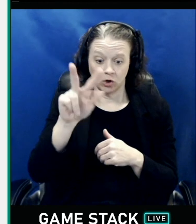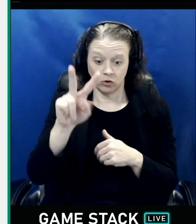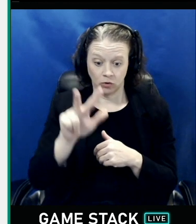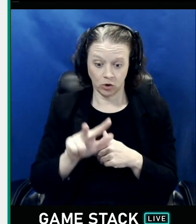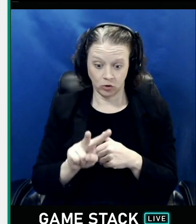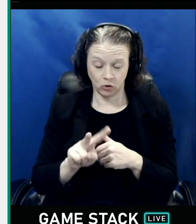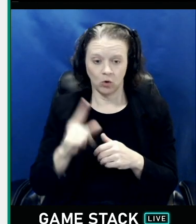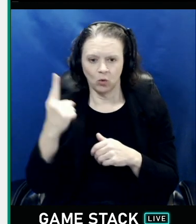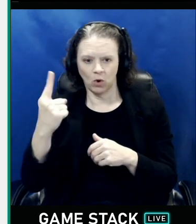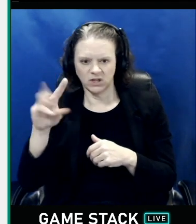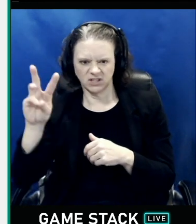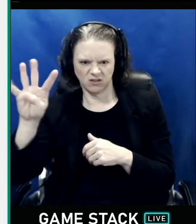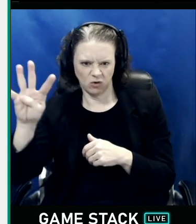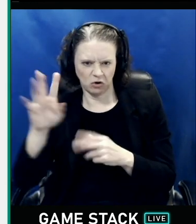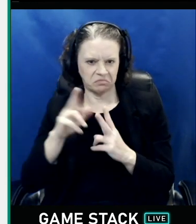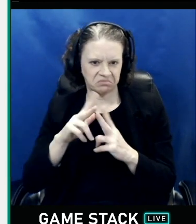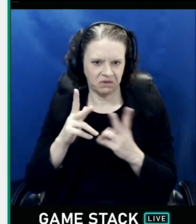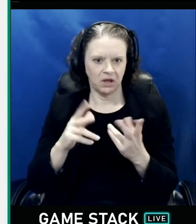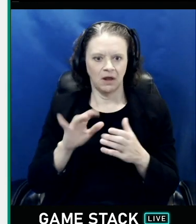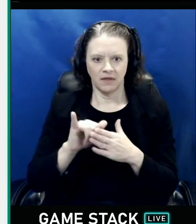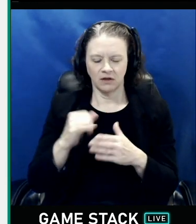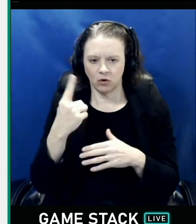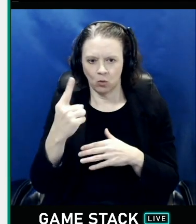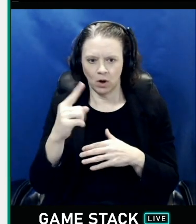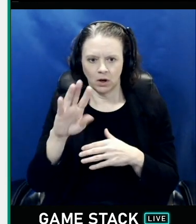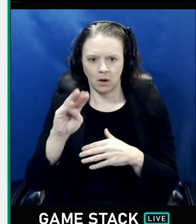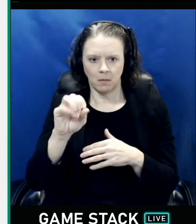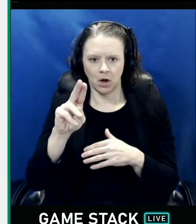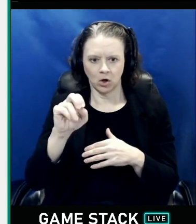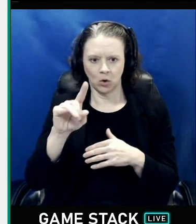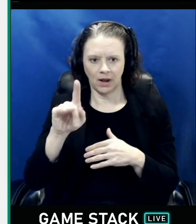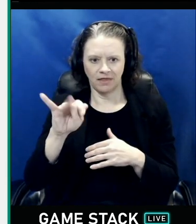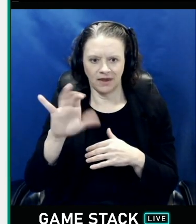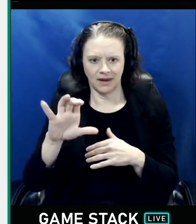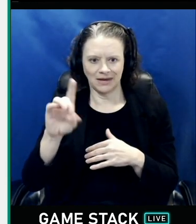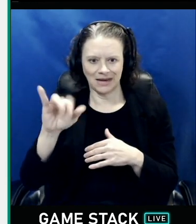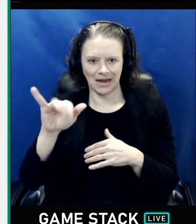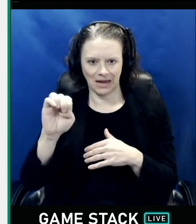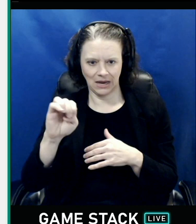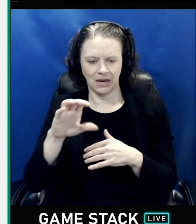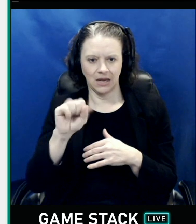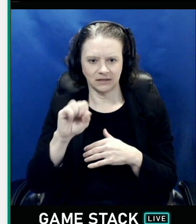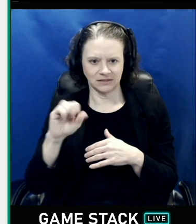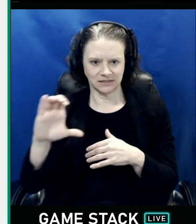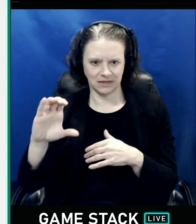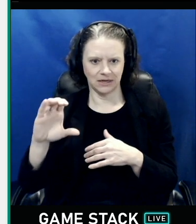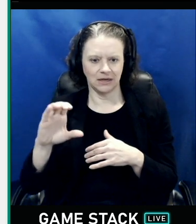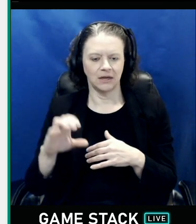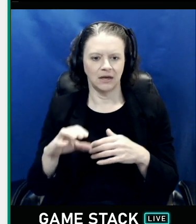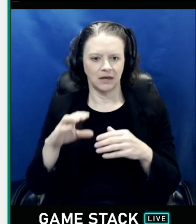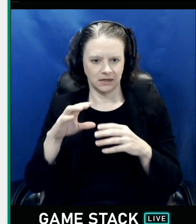Note this is a single monolithic die SoC design where the orange-colored core complex L3 cache connects to the